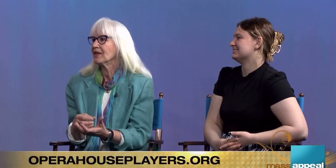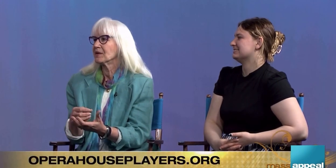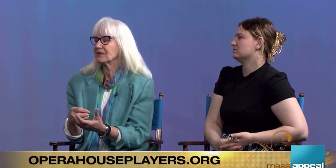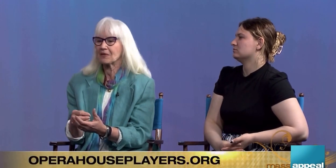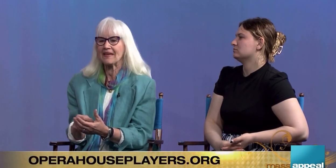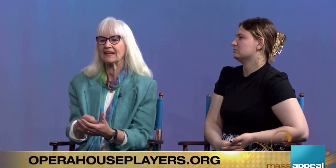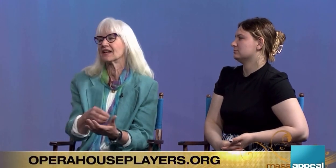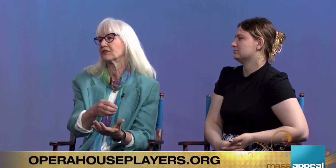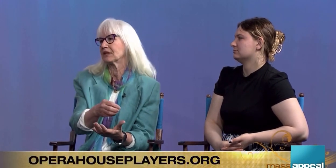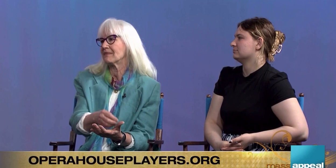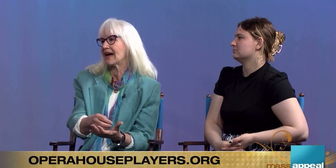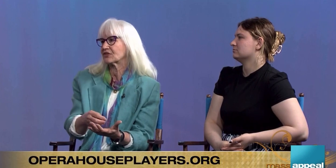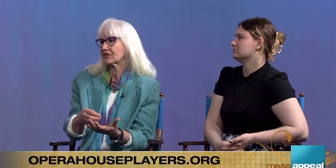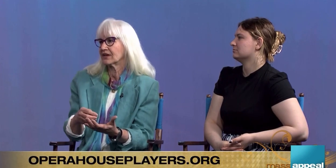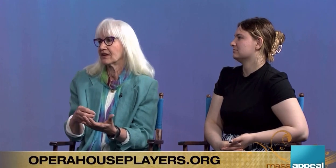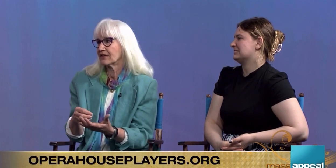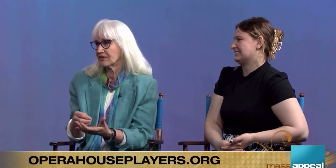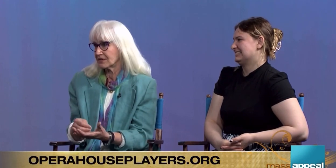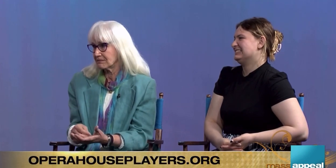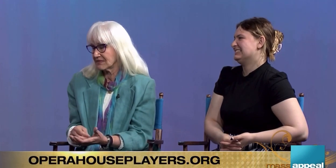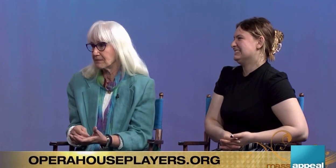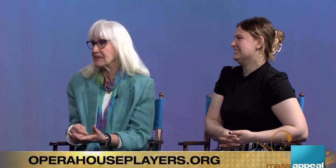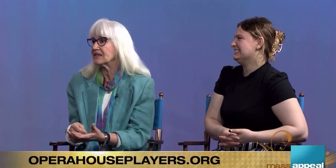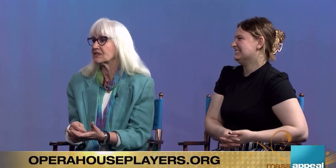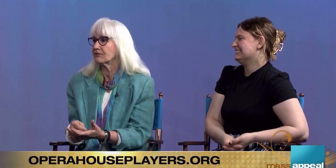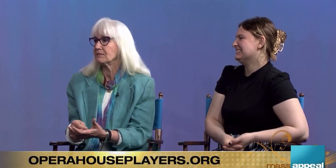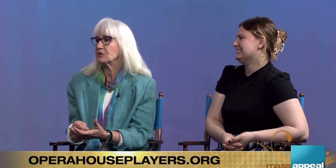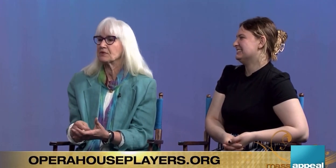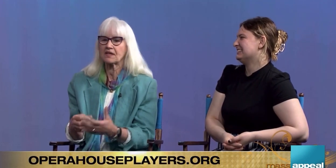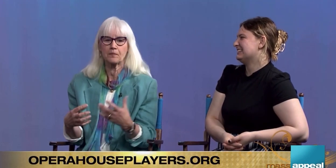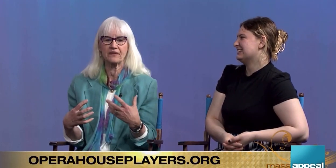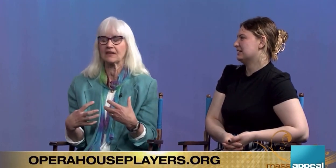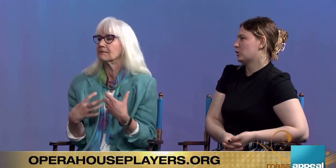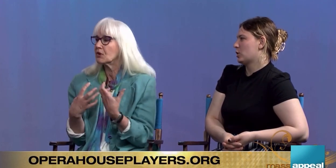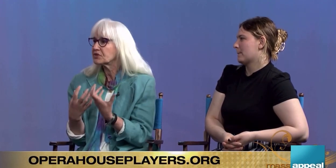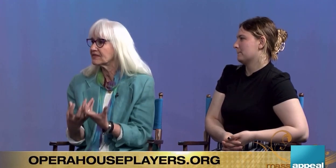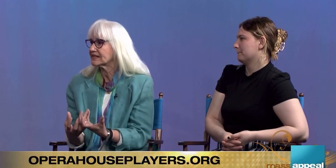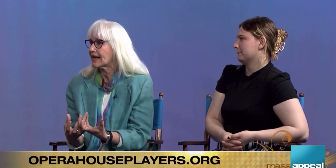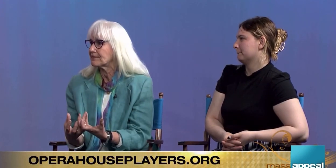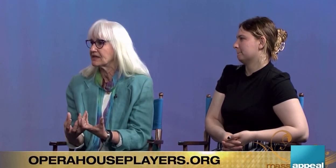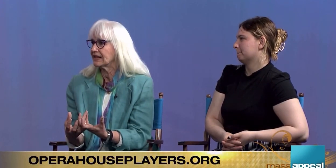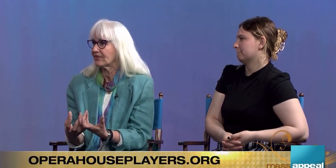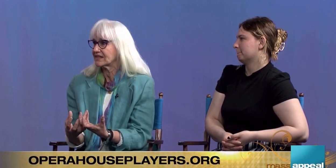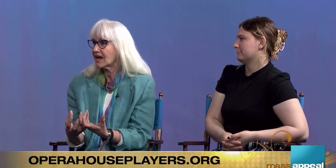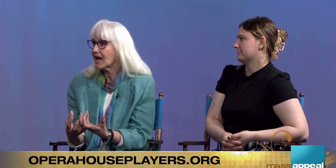But to make it not only match the beats of the music but the emotion that's happening at the time,